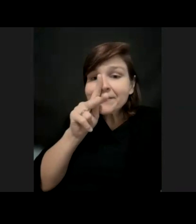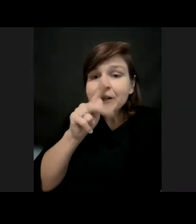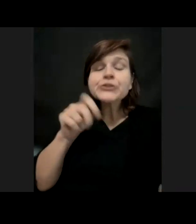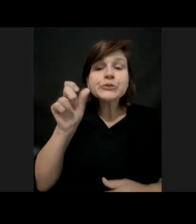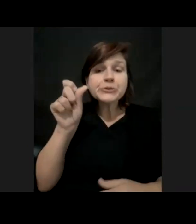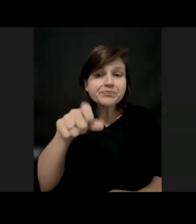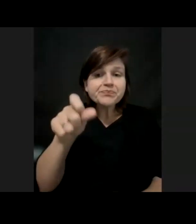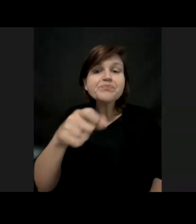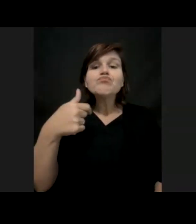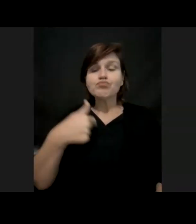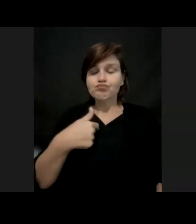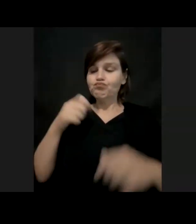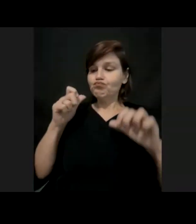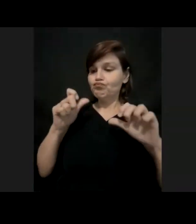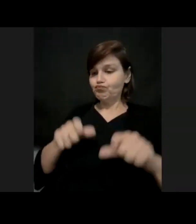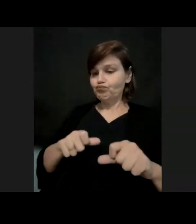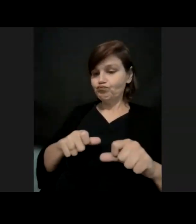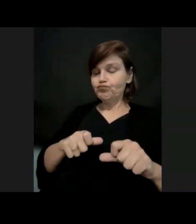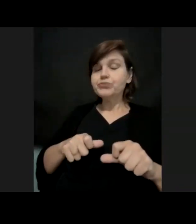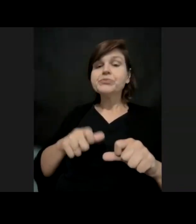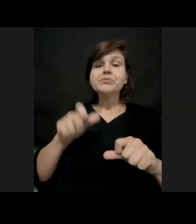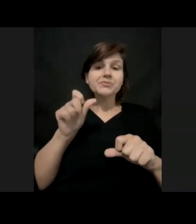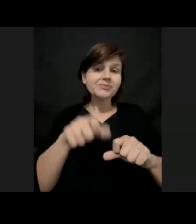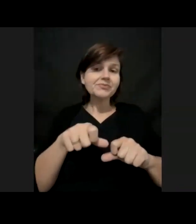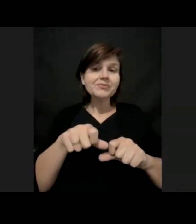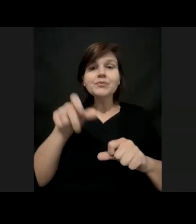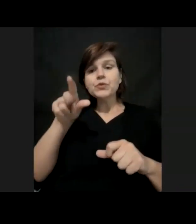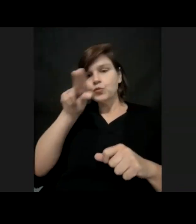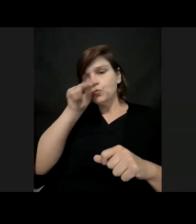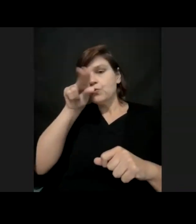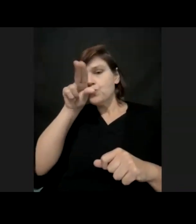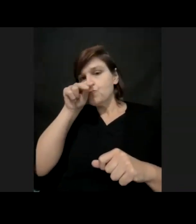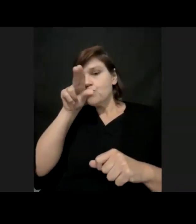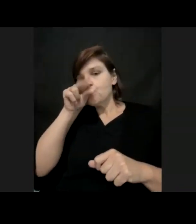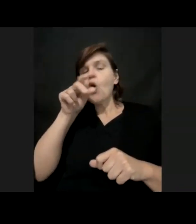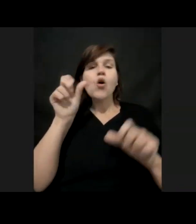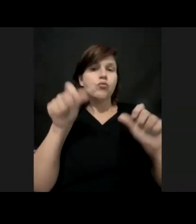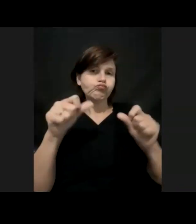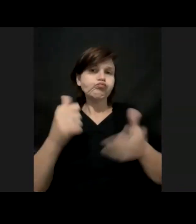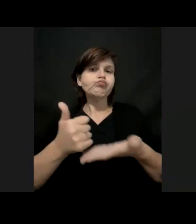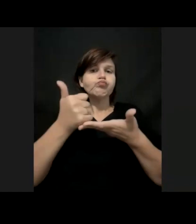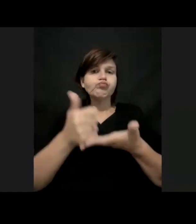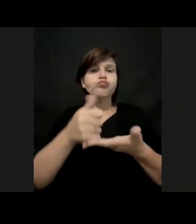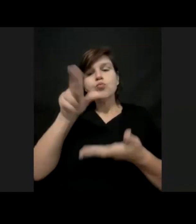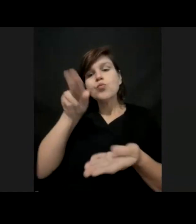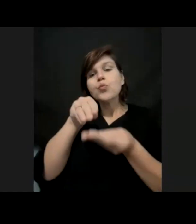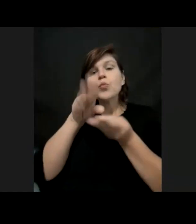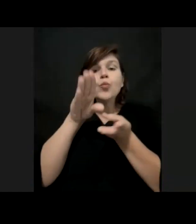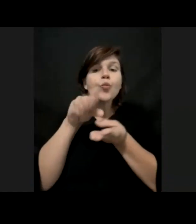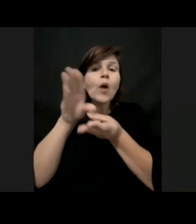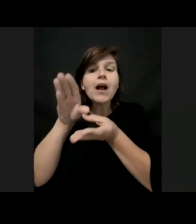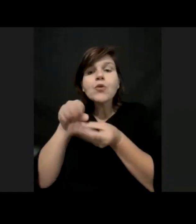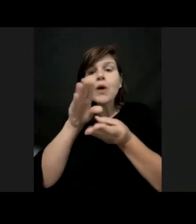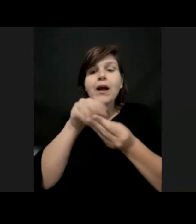Quack, quack! Quackity quack!